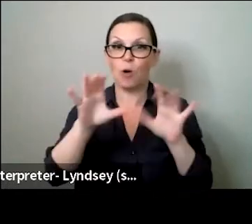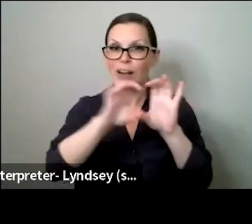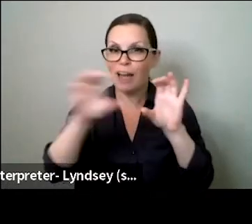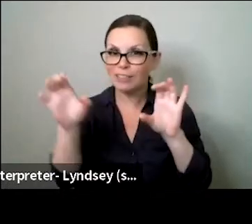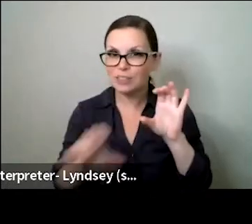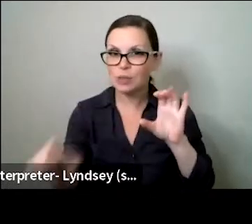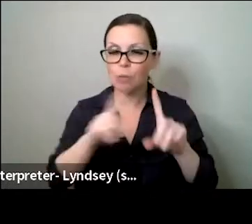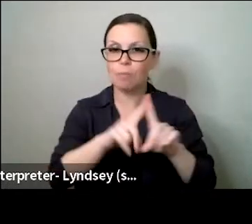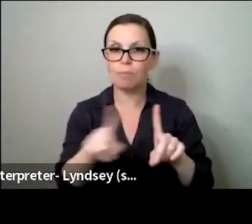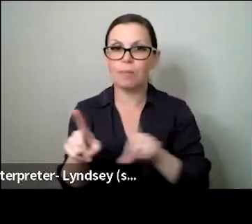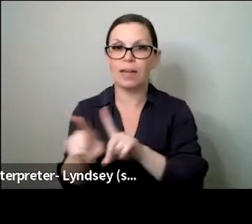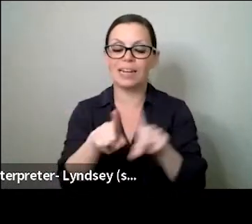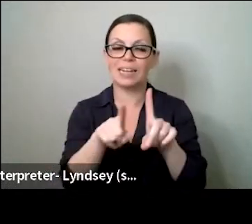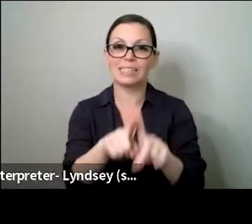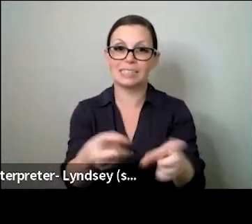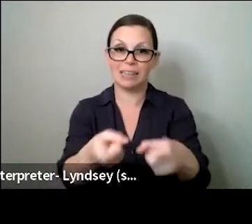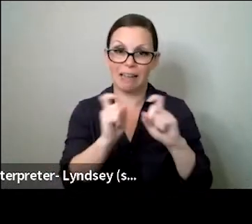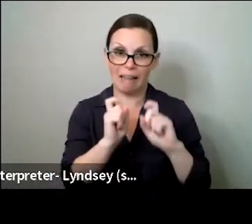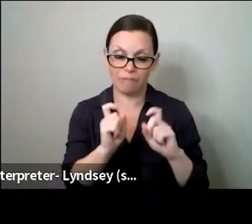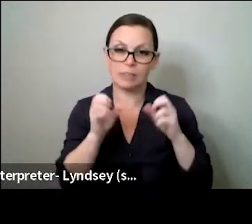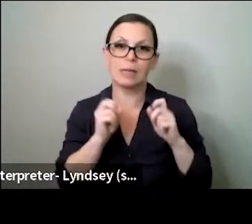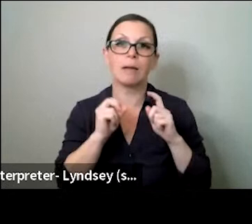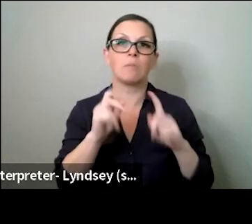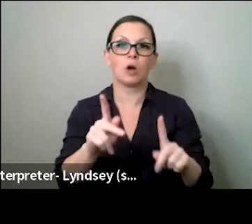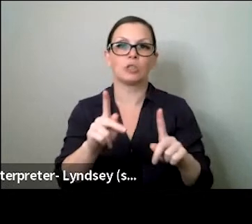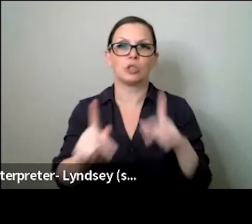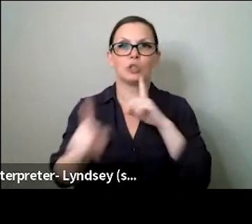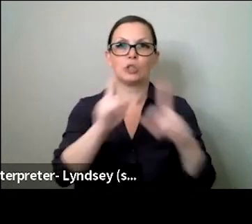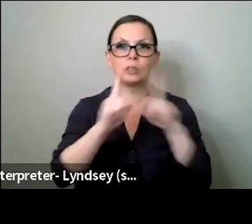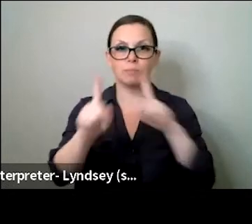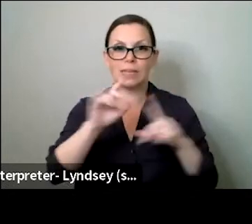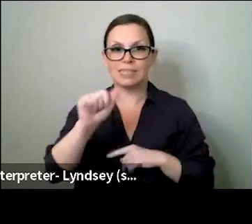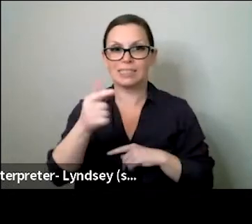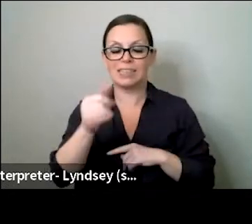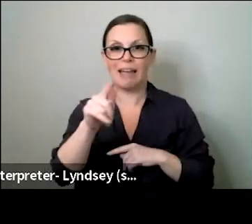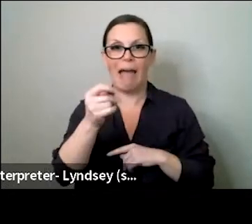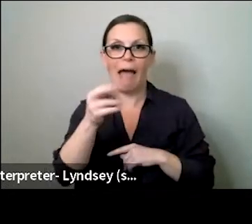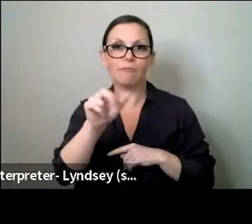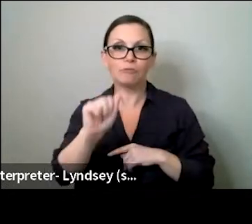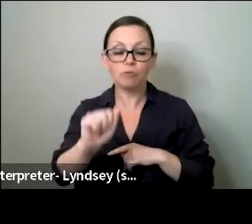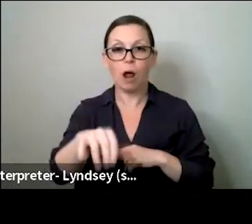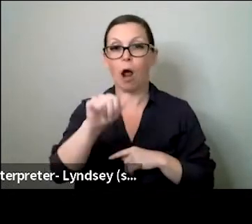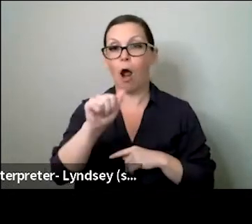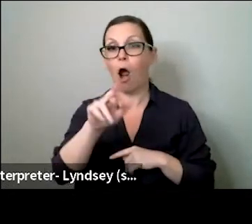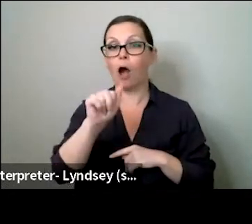but it's afforded us an incredible opportunity to speak to SAG-AFTRA artists all over the world.